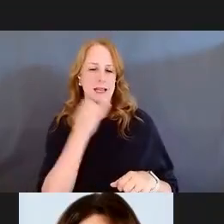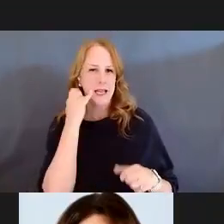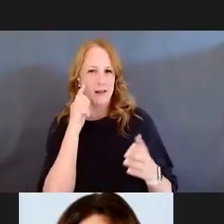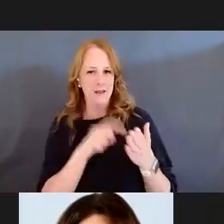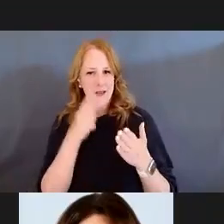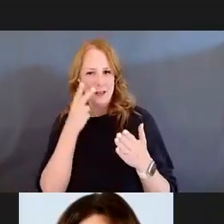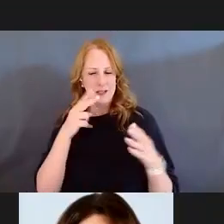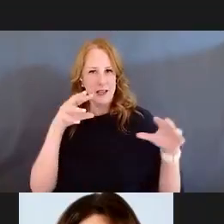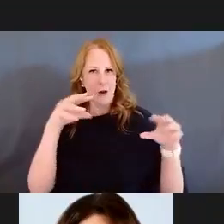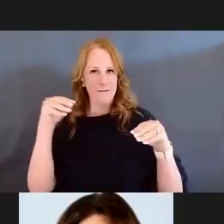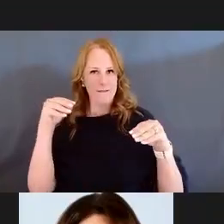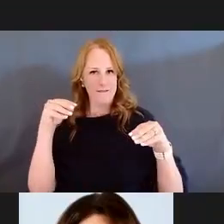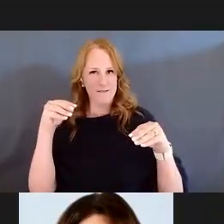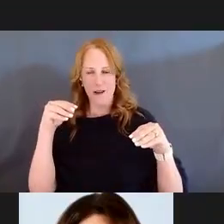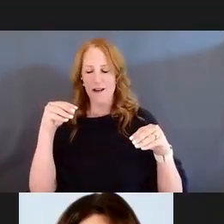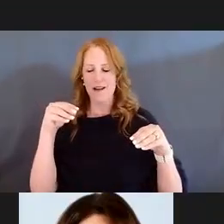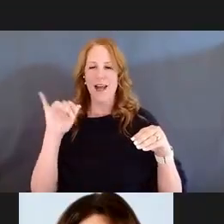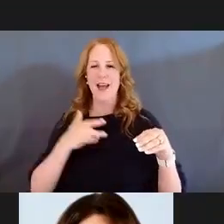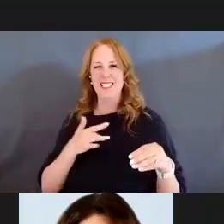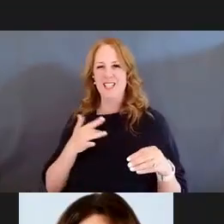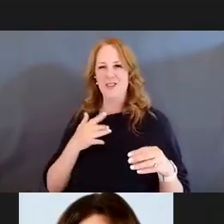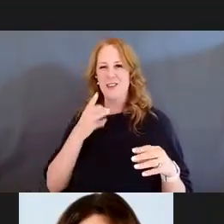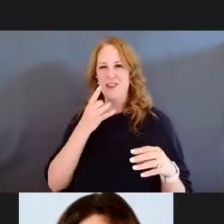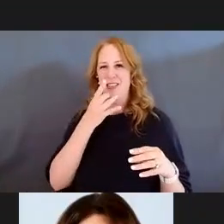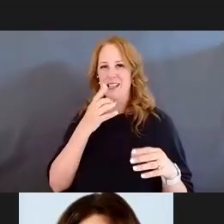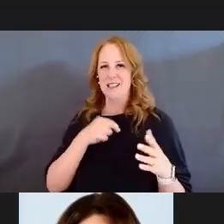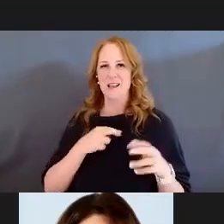off. It's just the the sensor lights telling me I'm not moving around enough. So you'll see me